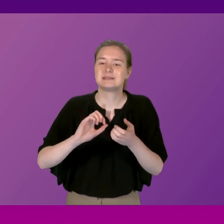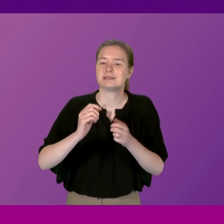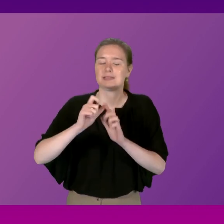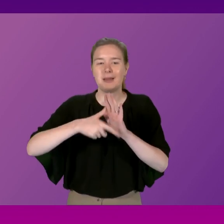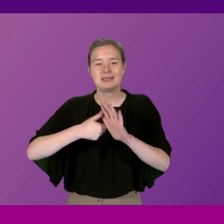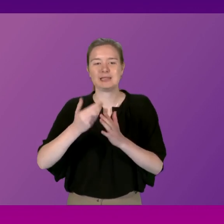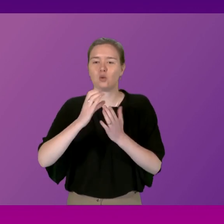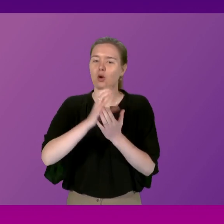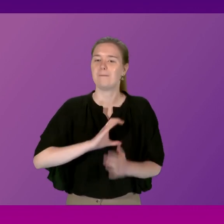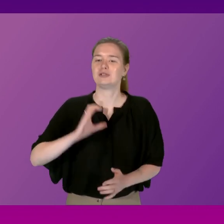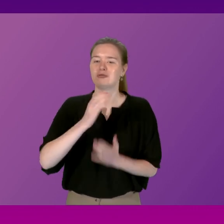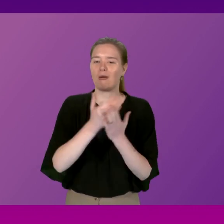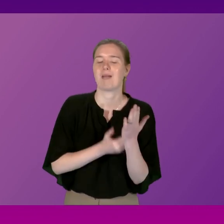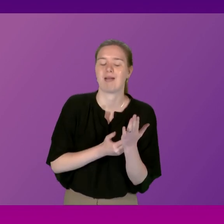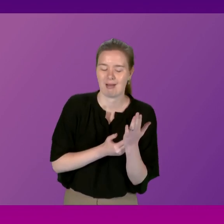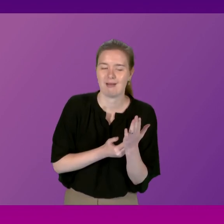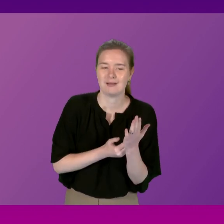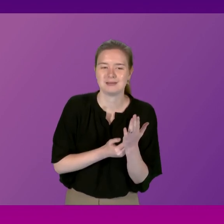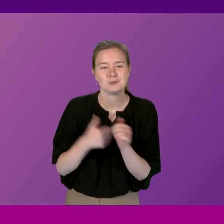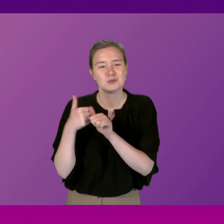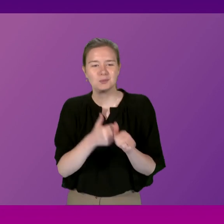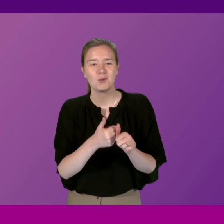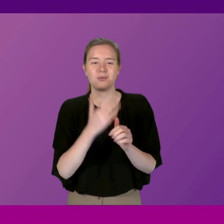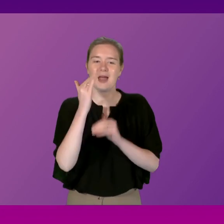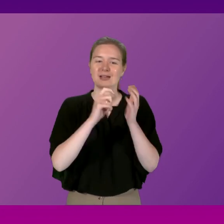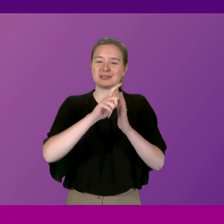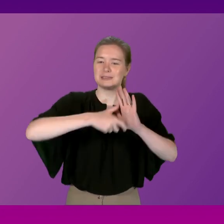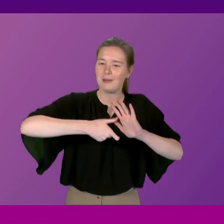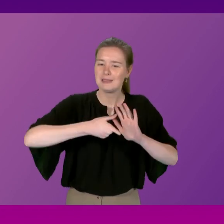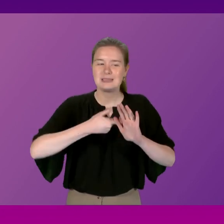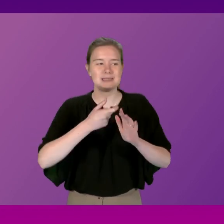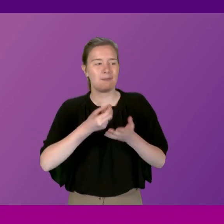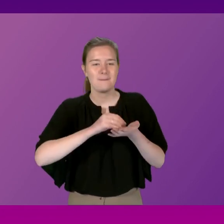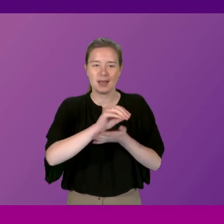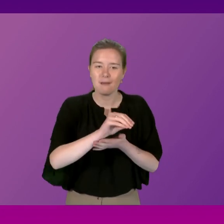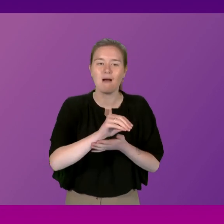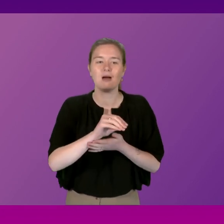We support increasing the distance in the adult disability payment mobility descriptor to 50m.